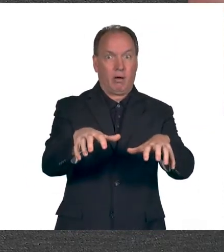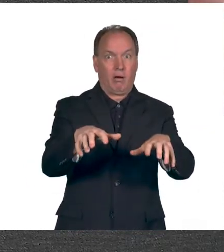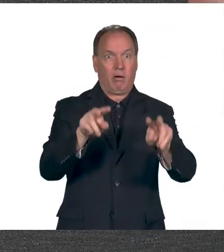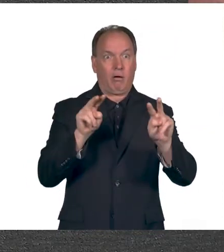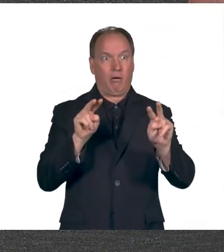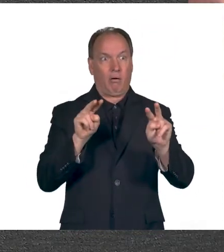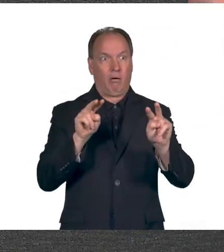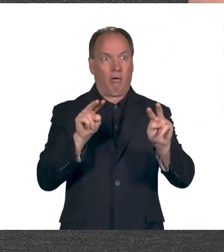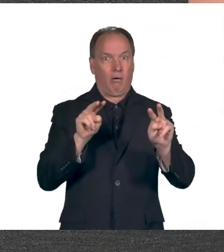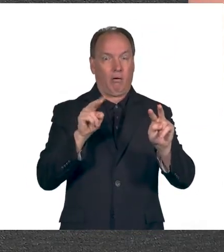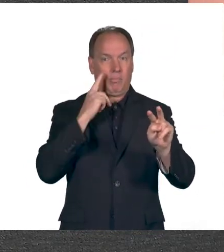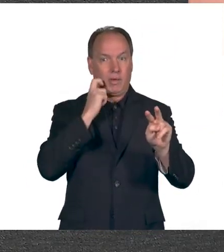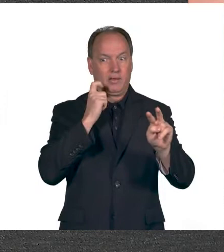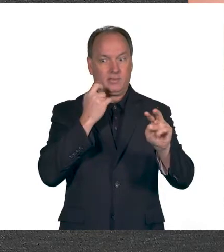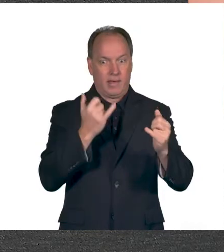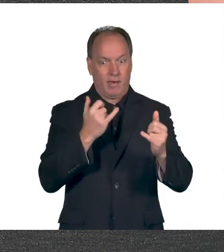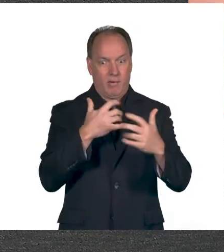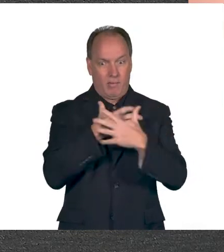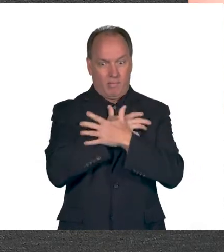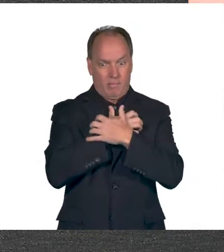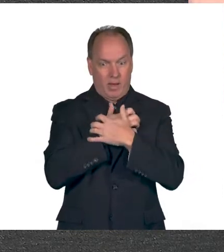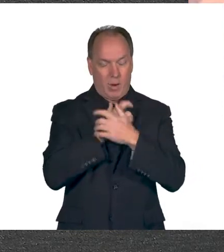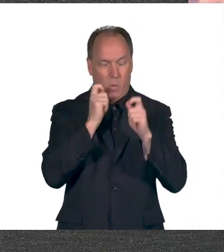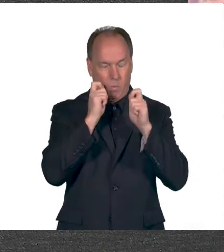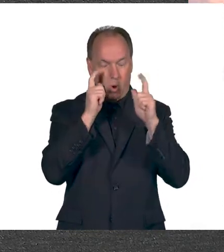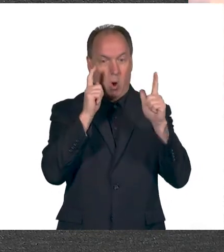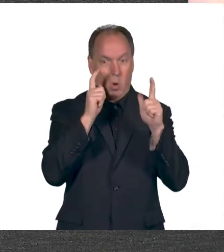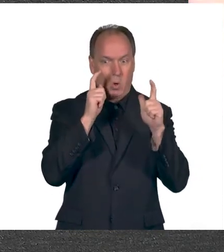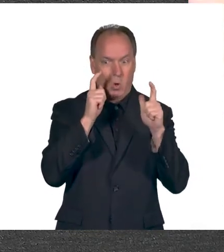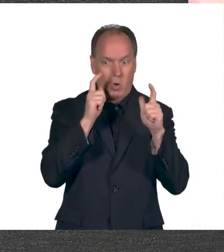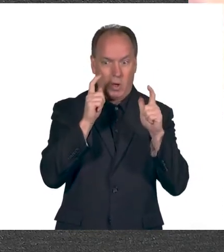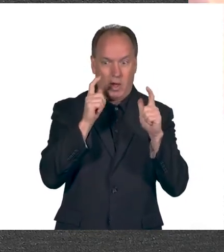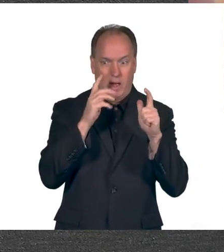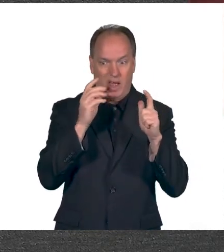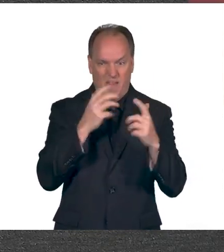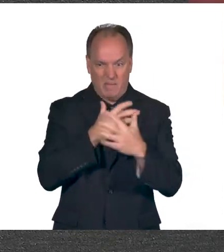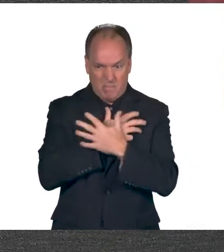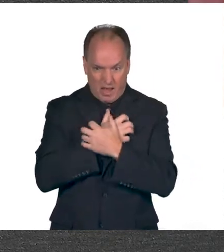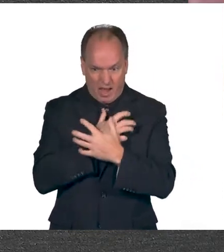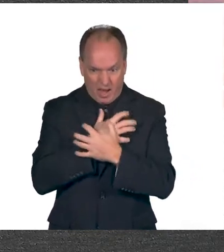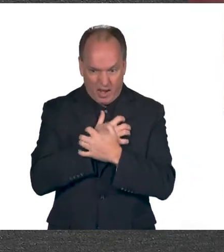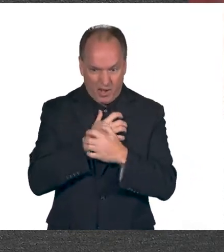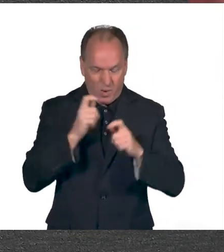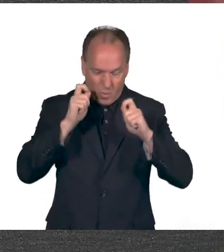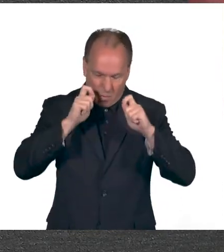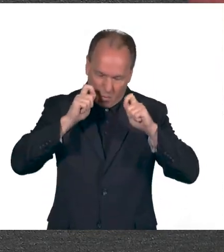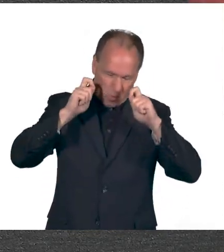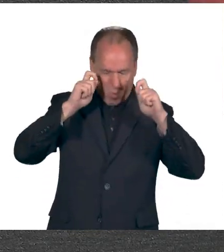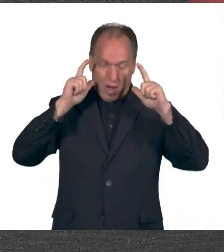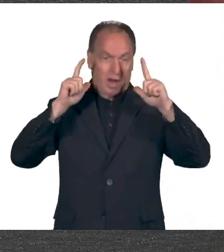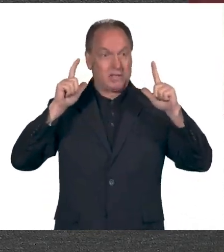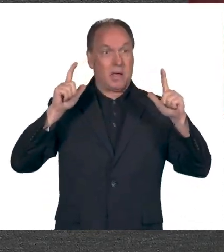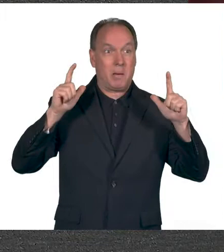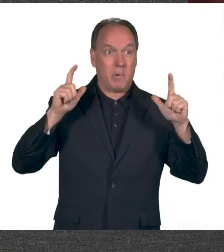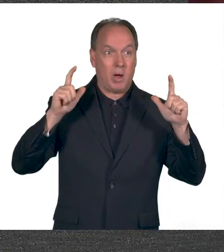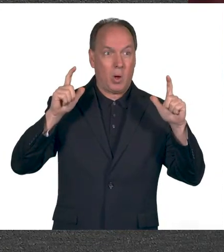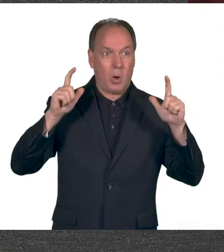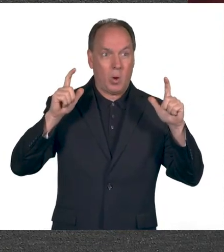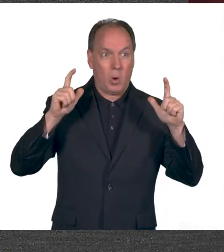They're nervous because they woke up bear. "And a bear wakes up!"